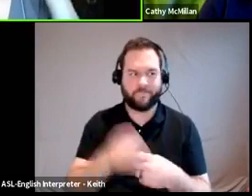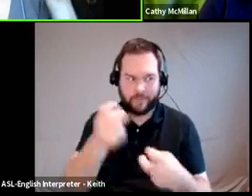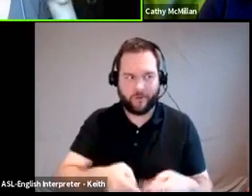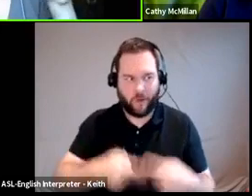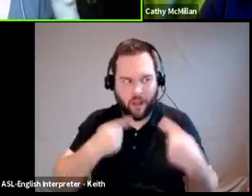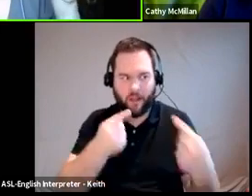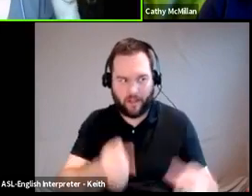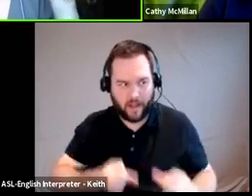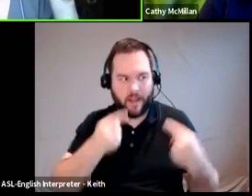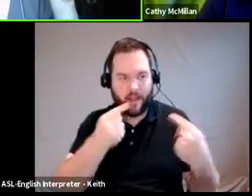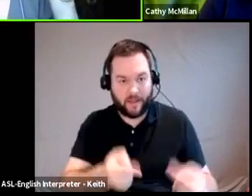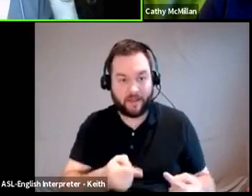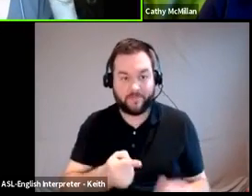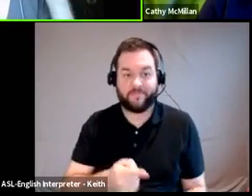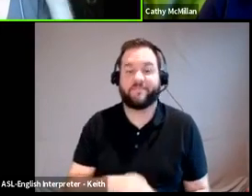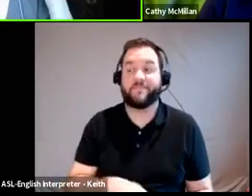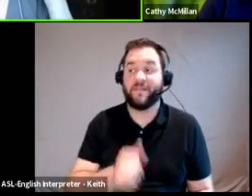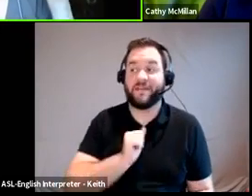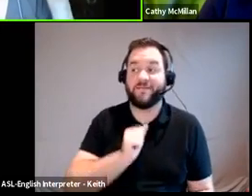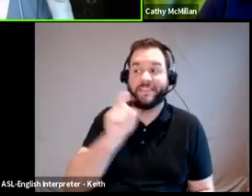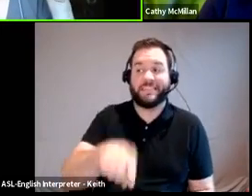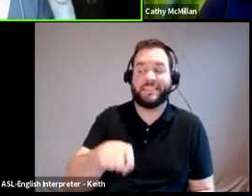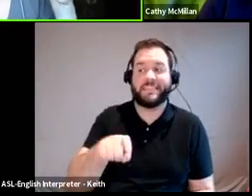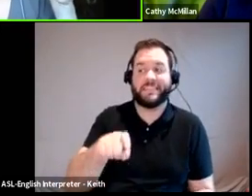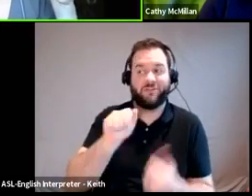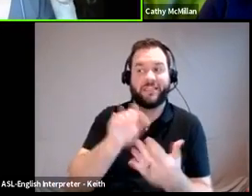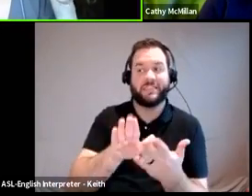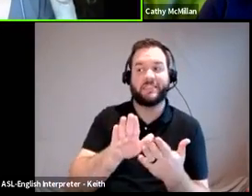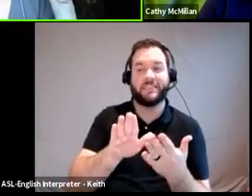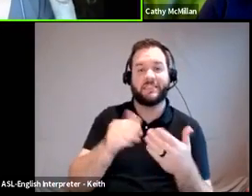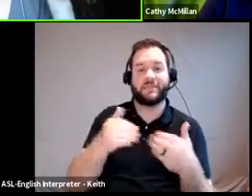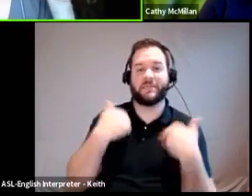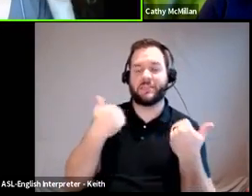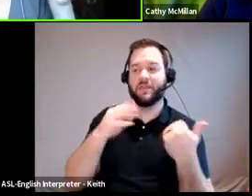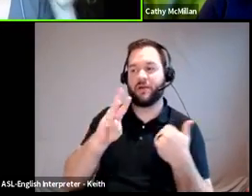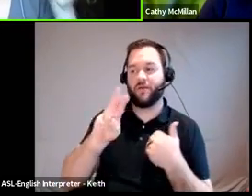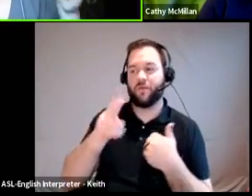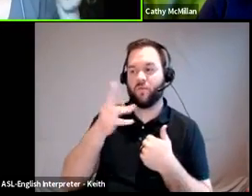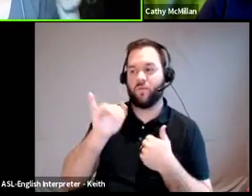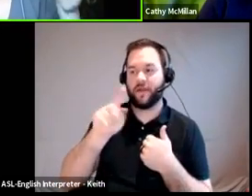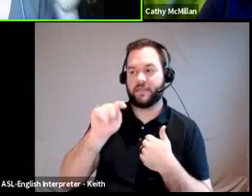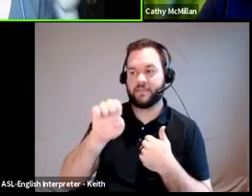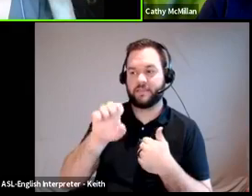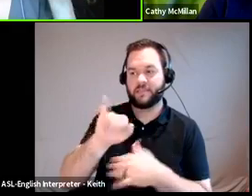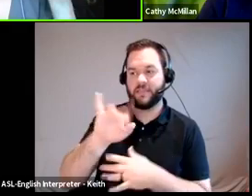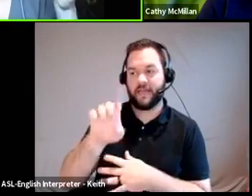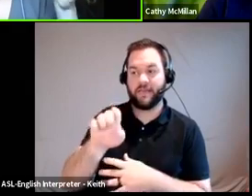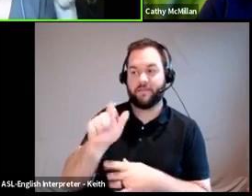Yeah, well that, OKay, I well that, OKay, I really need to make a really. y big point here for everybody, as y big point here for everybody. And when I was talking to